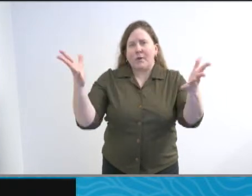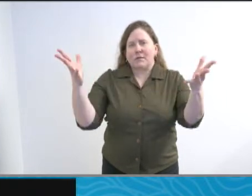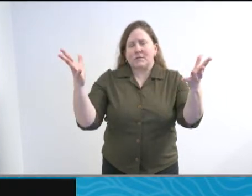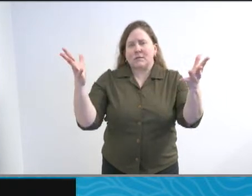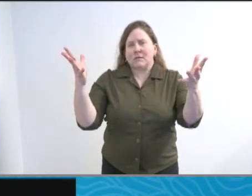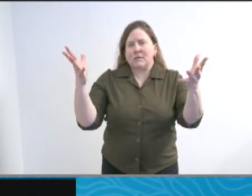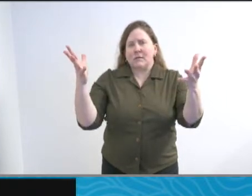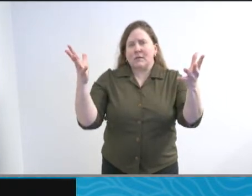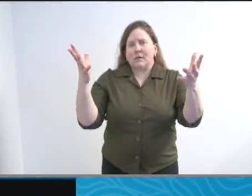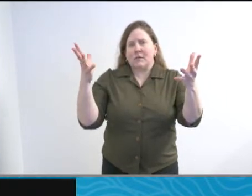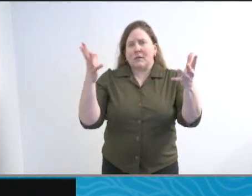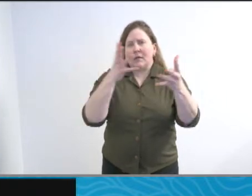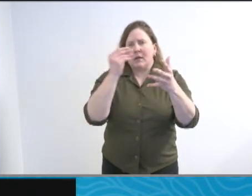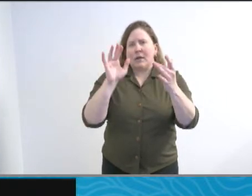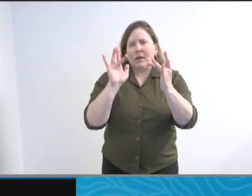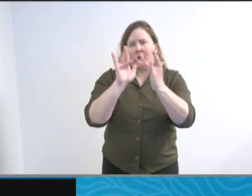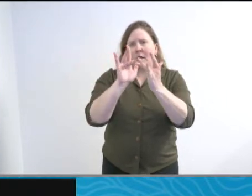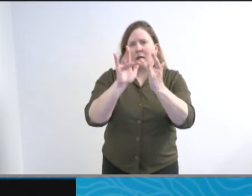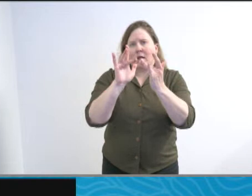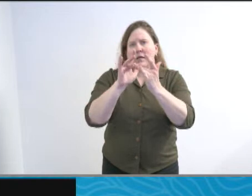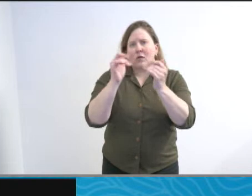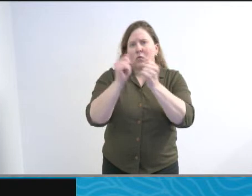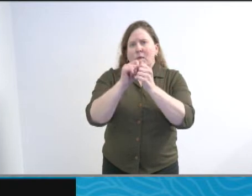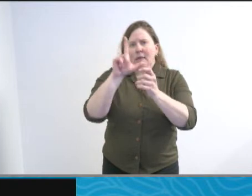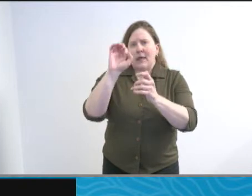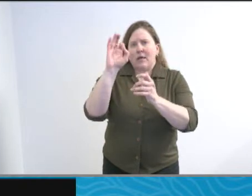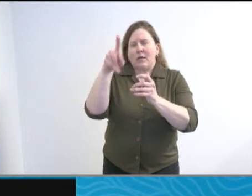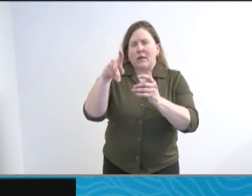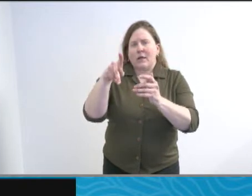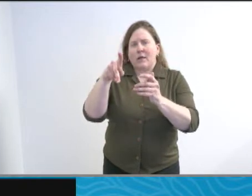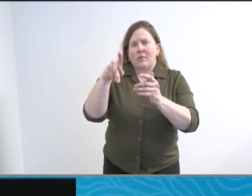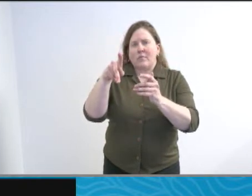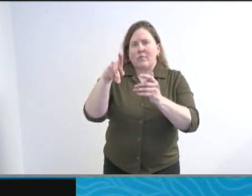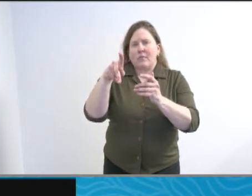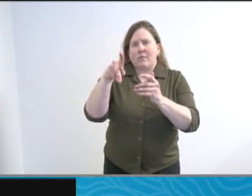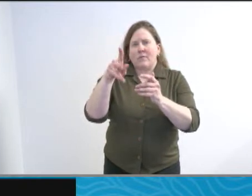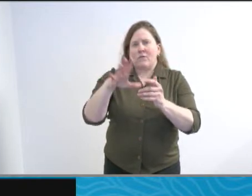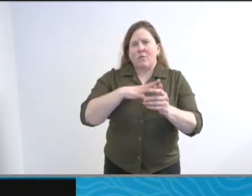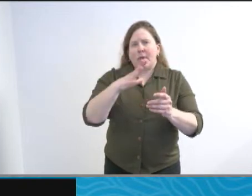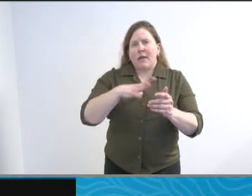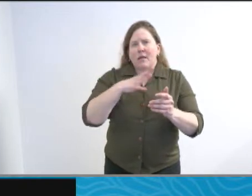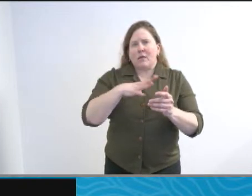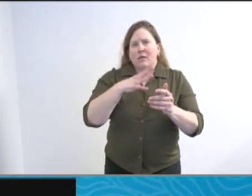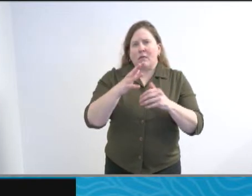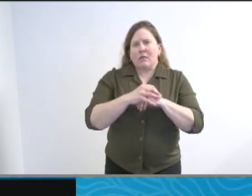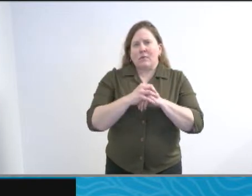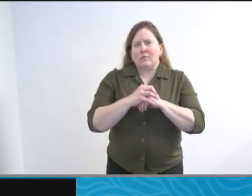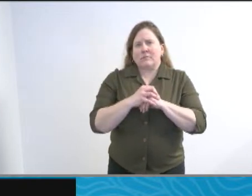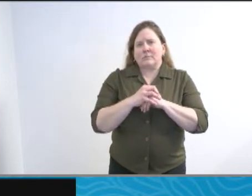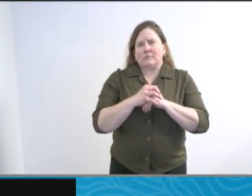that with our LCAP priorities. And so at this time, we wanted to go ahead and open it up to see if there were